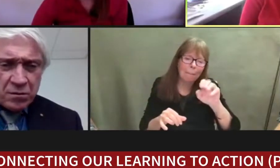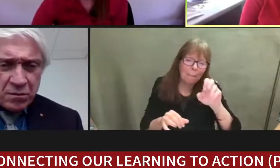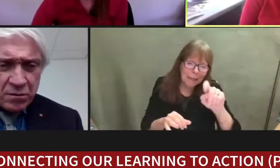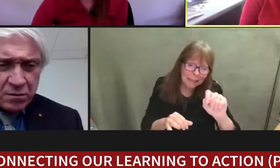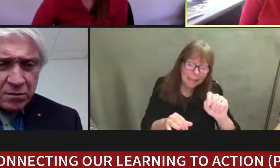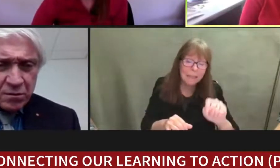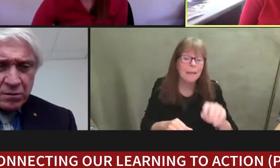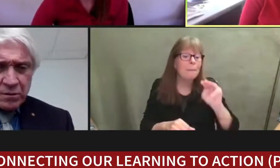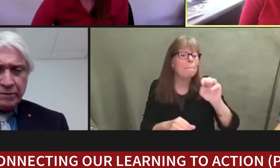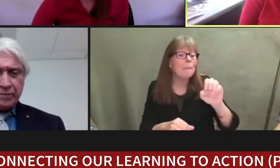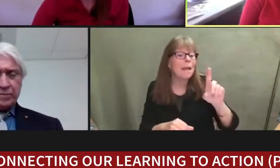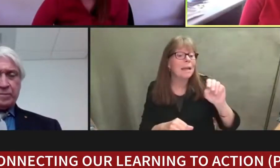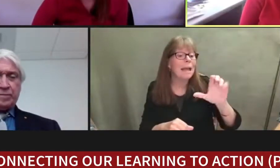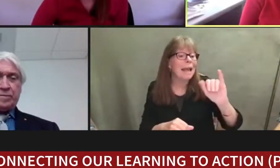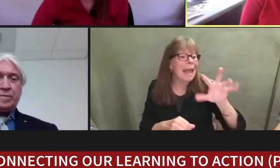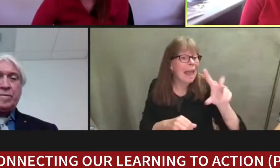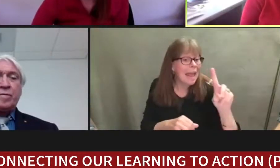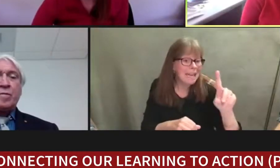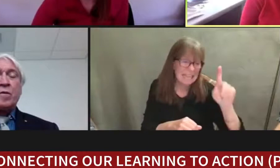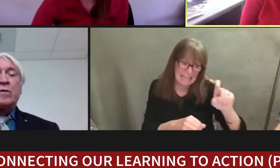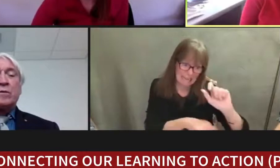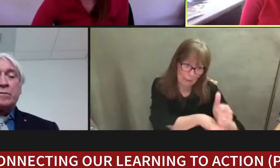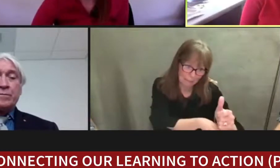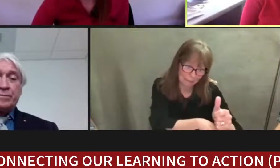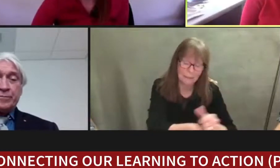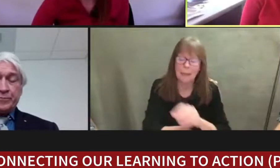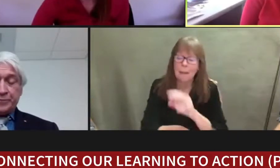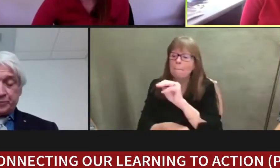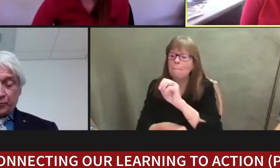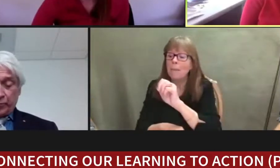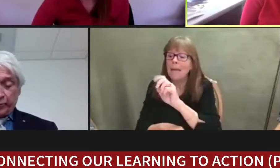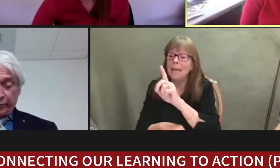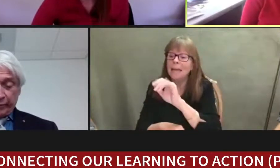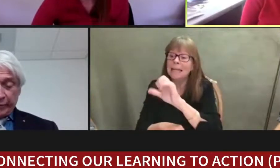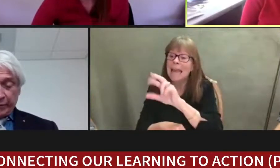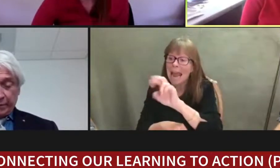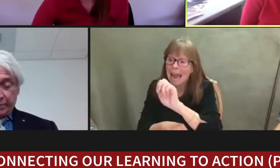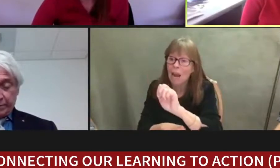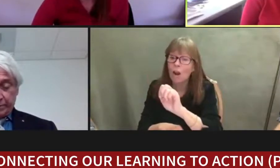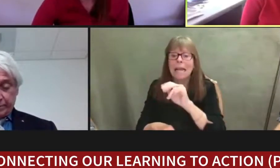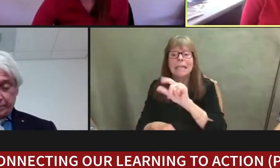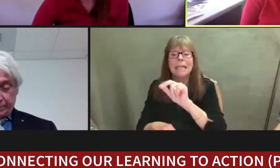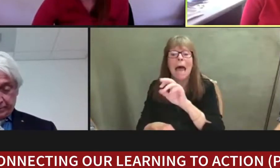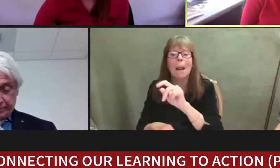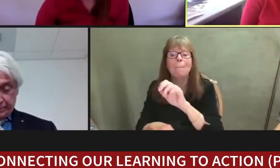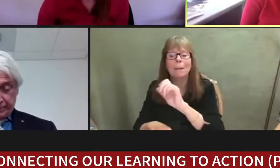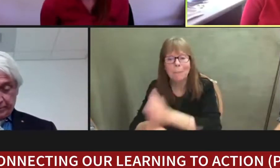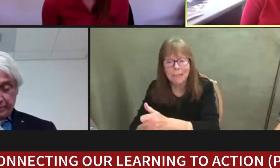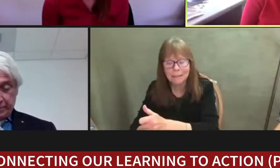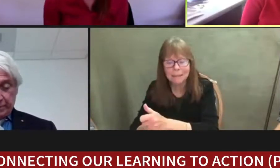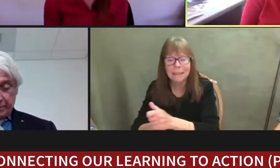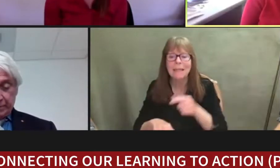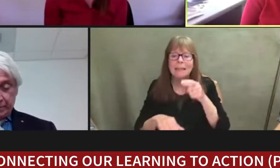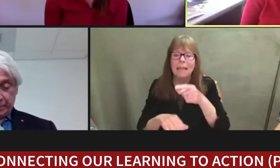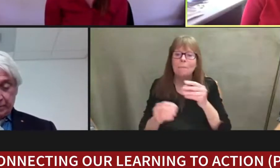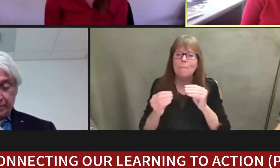whereas Medicare is entitlement-based. And entitlement-based things tend to be protected better, they tend to be funded better, just